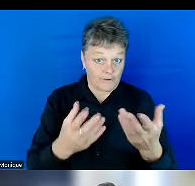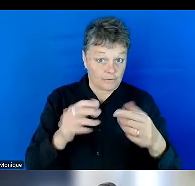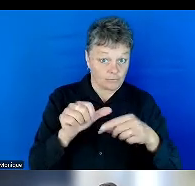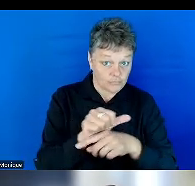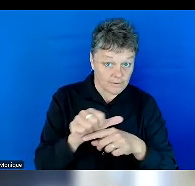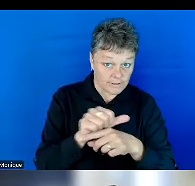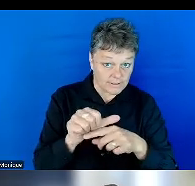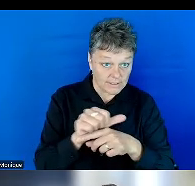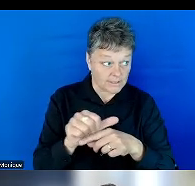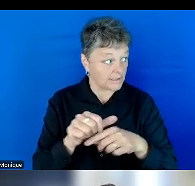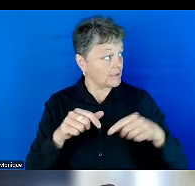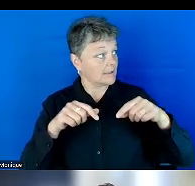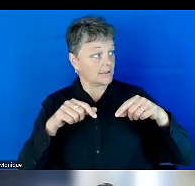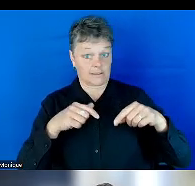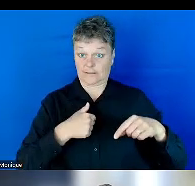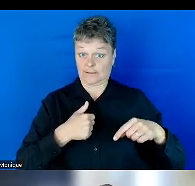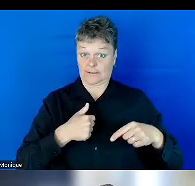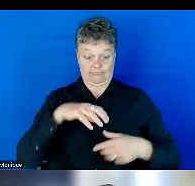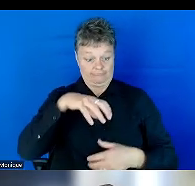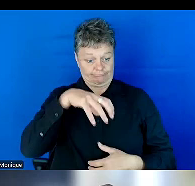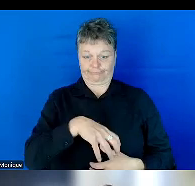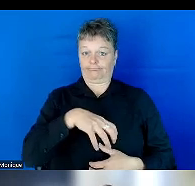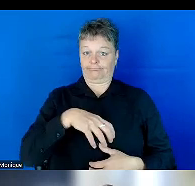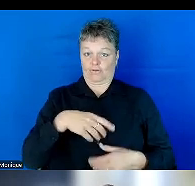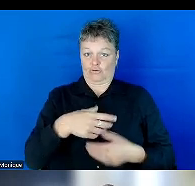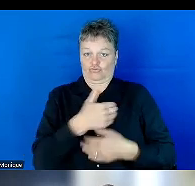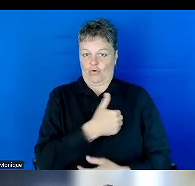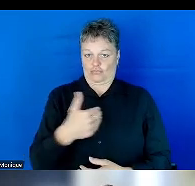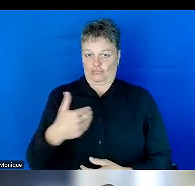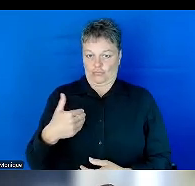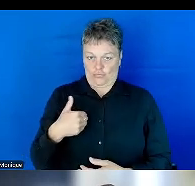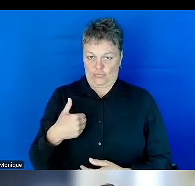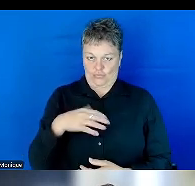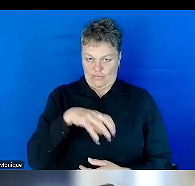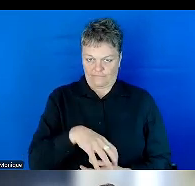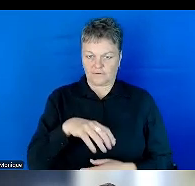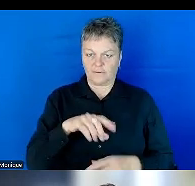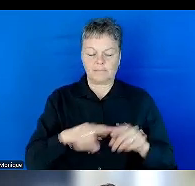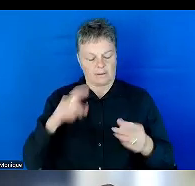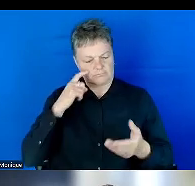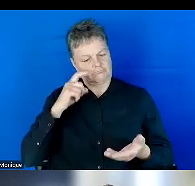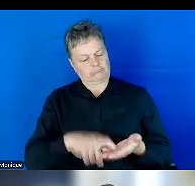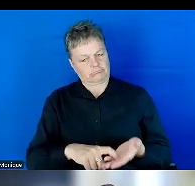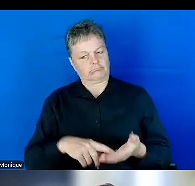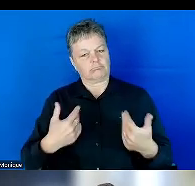our office in Toronto, we acknowledge that for thousands of years, it has been the traditional